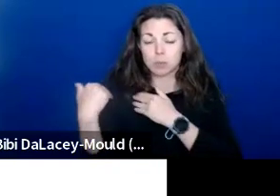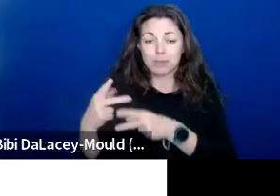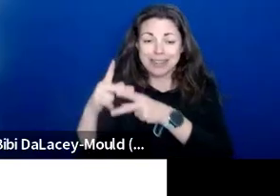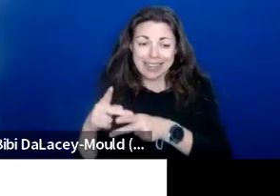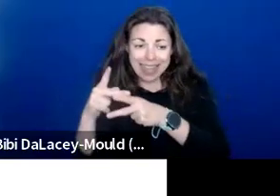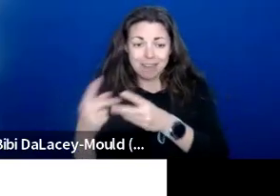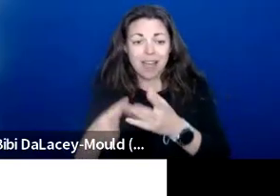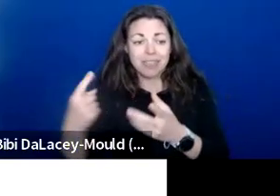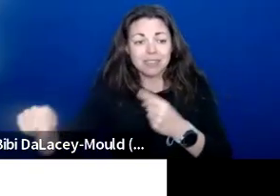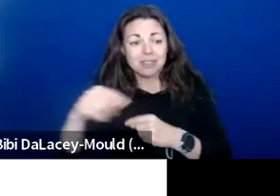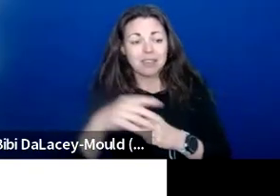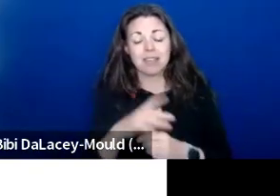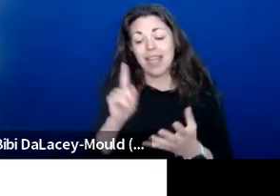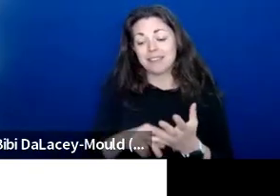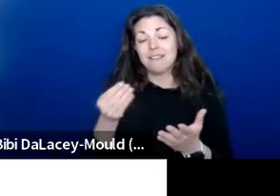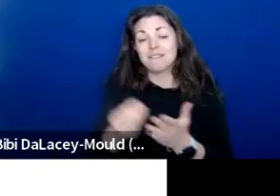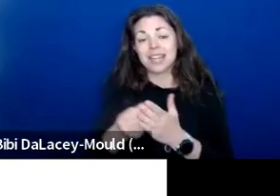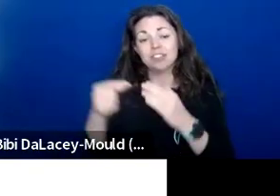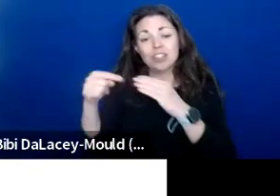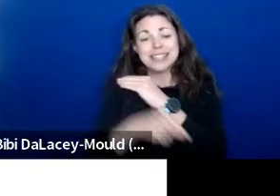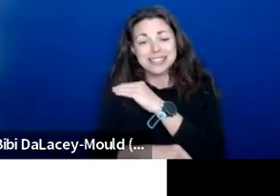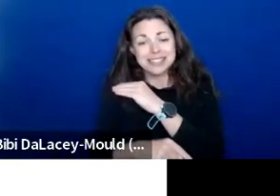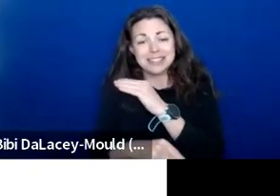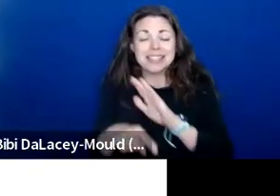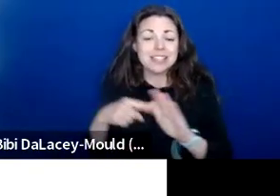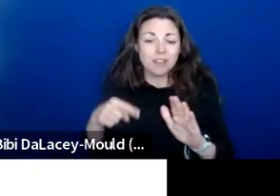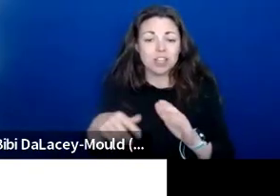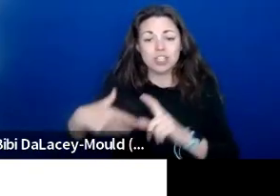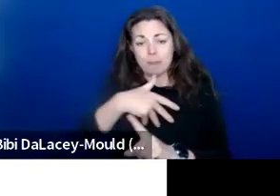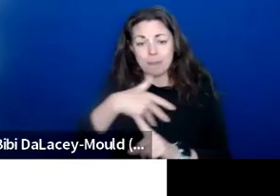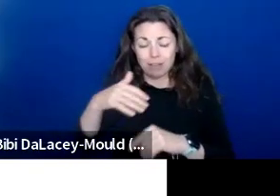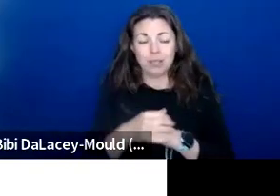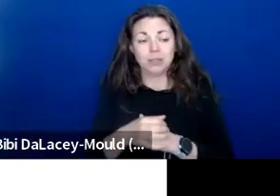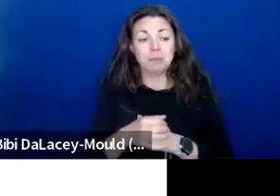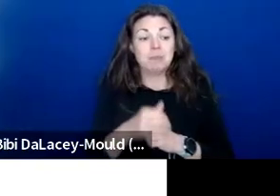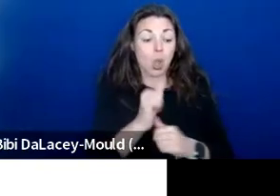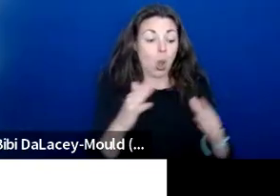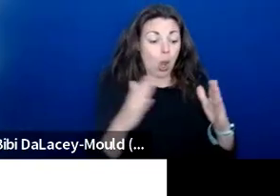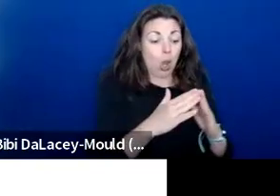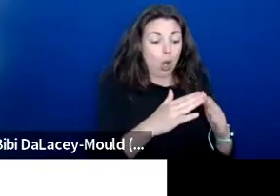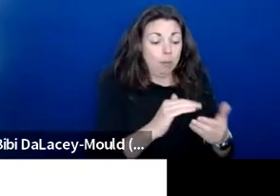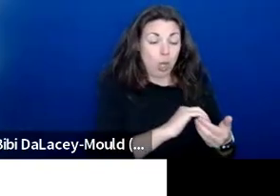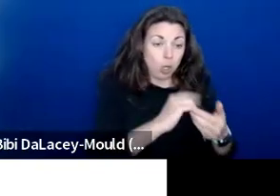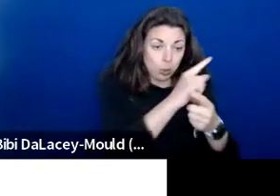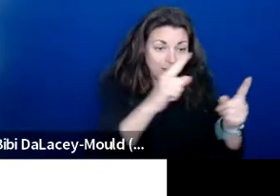disadvantaged background. And I managed to get quite a bit of funding, both from my home university and from the Office for Students